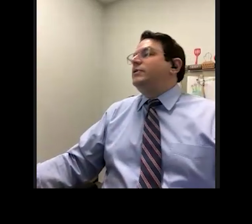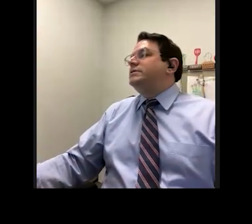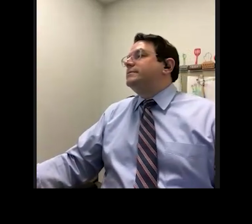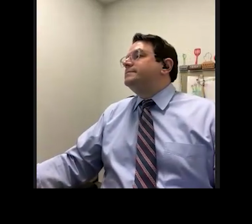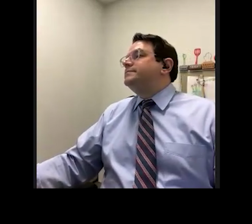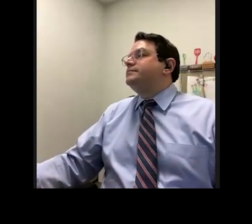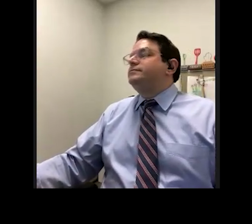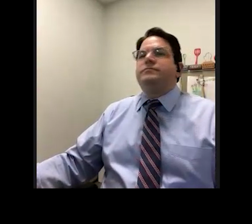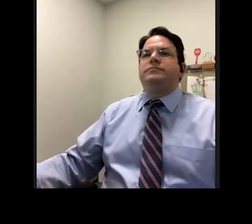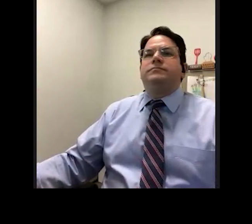Next slide, please.